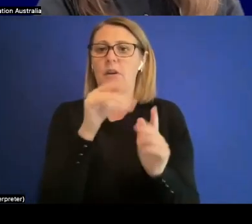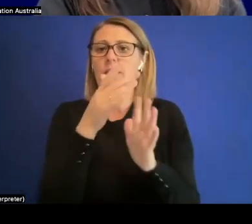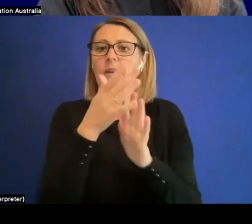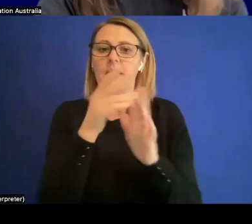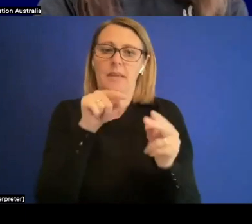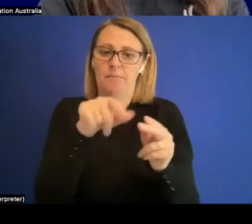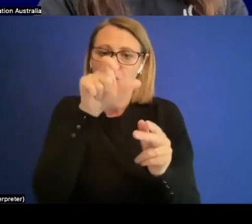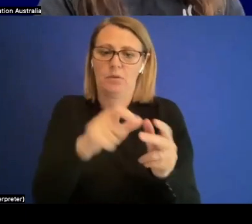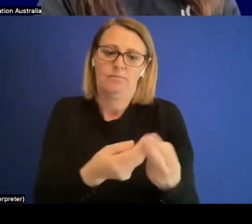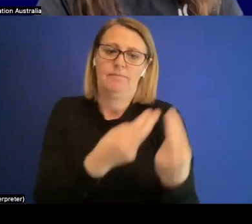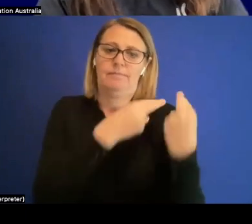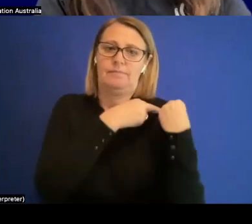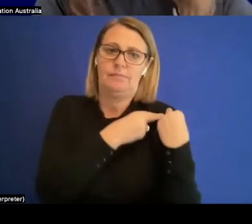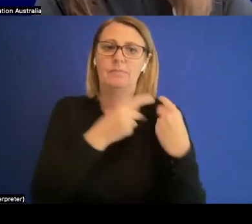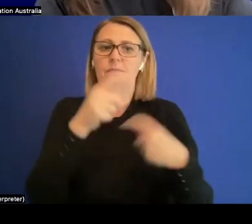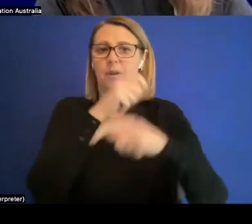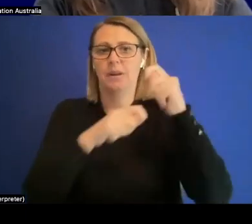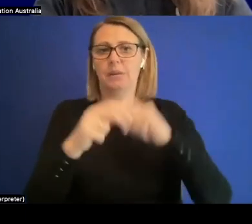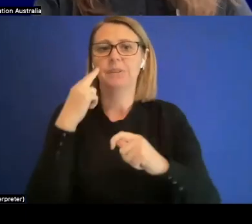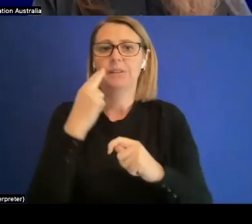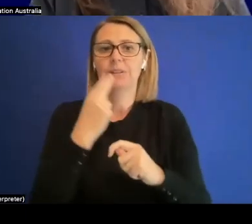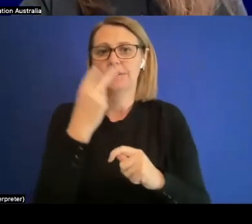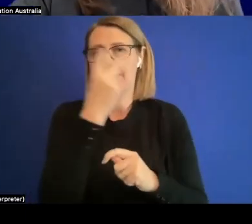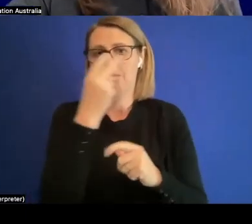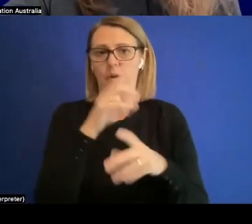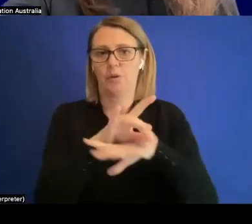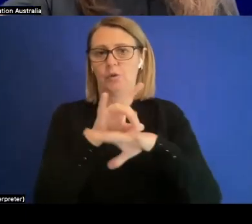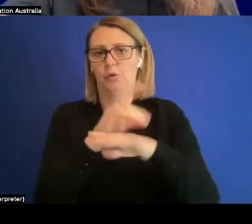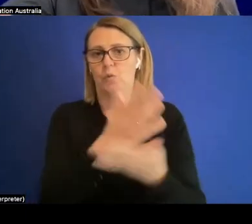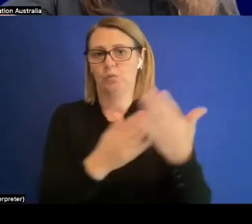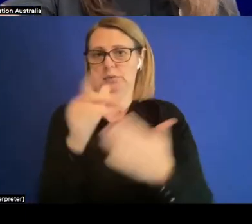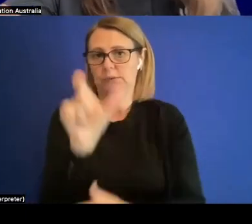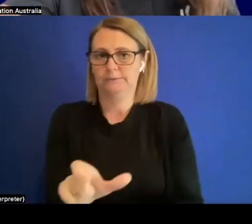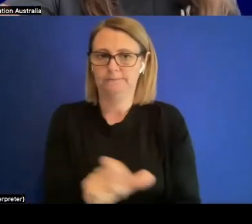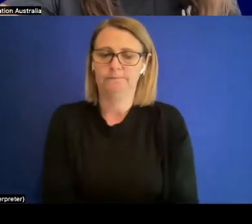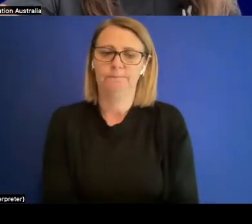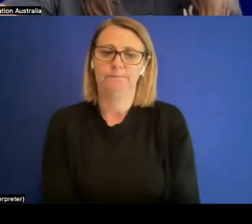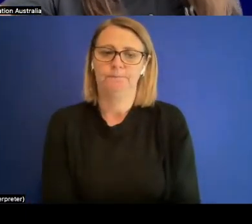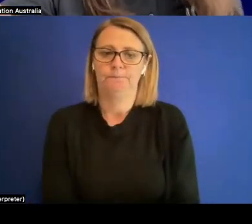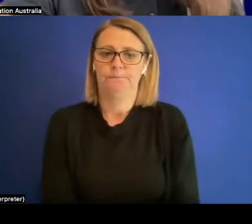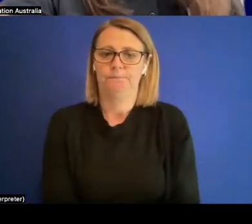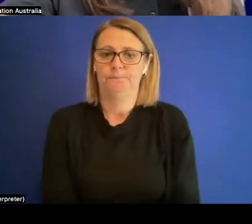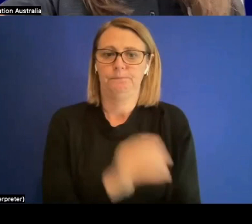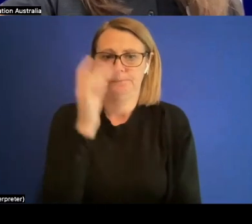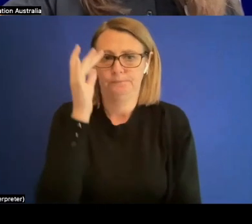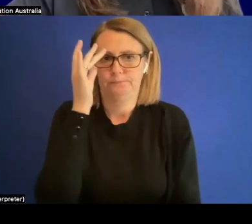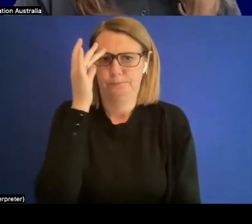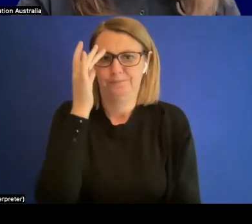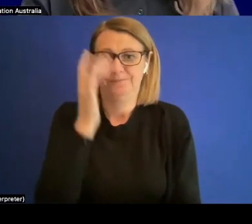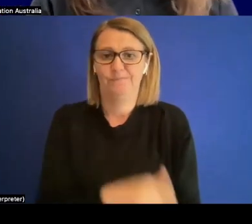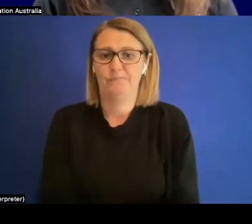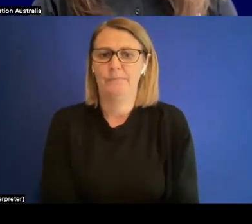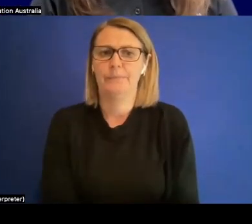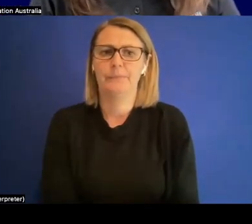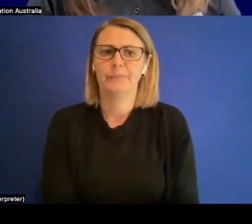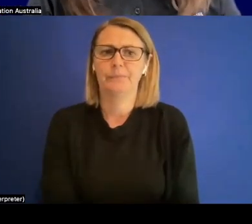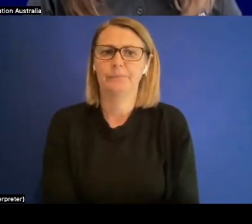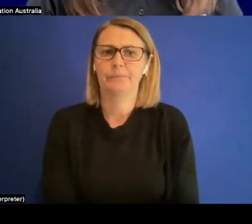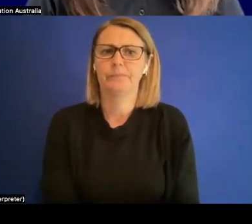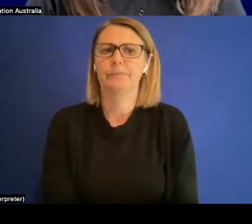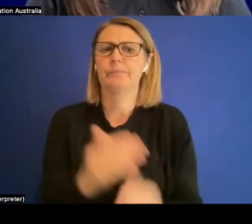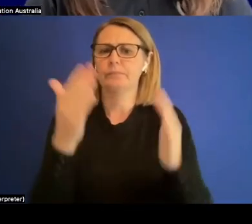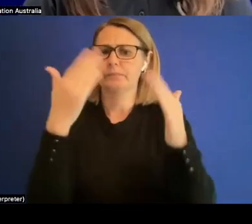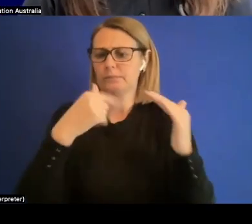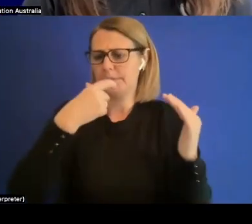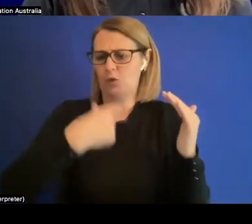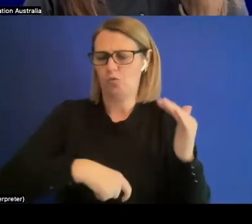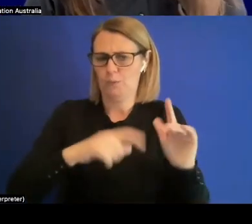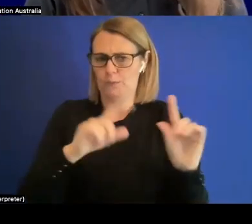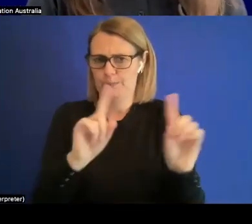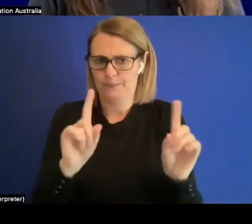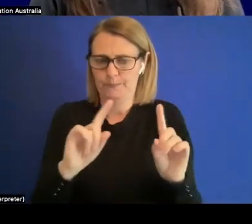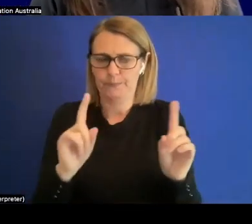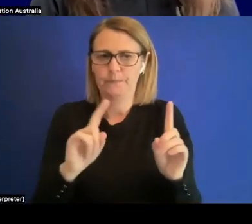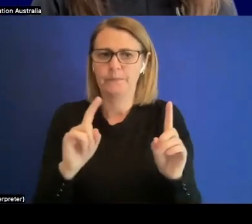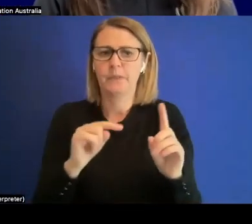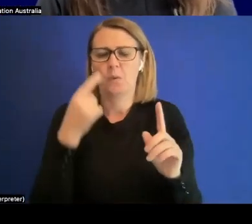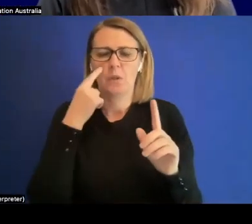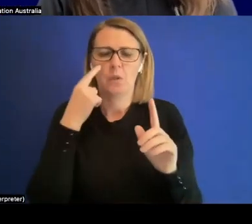of the deafblind consultant in the team. The next role we will look at more detail in